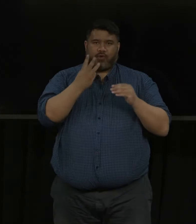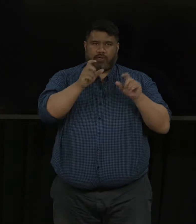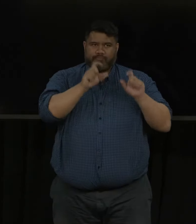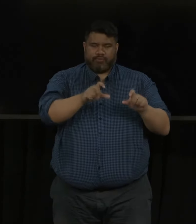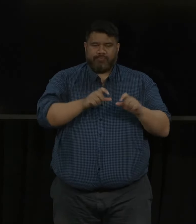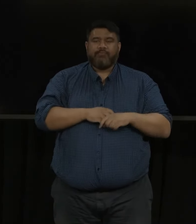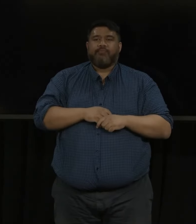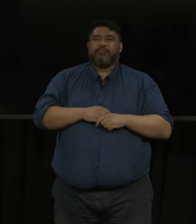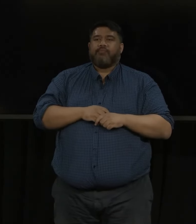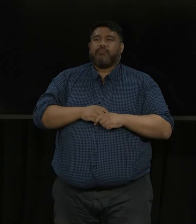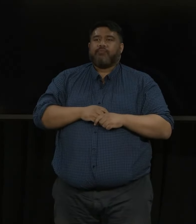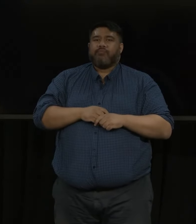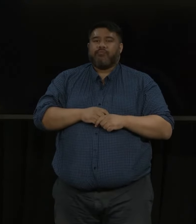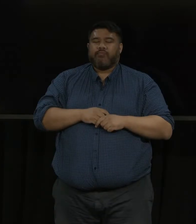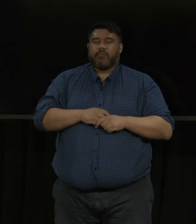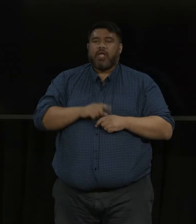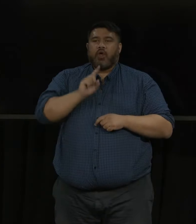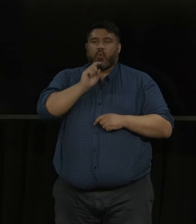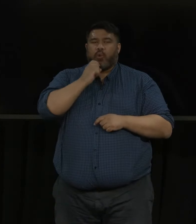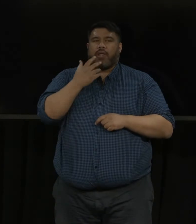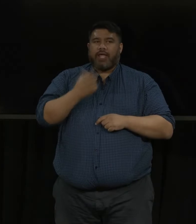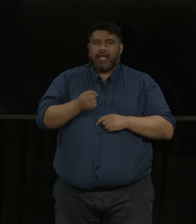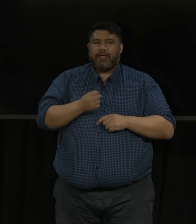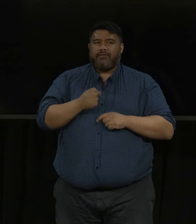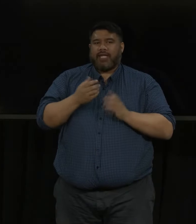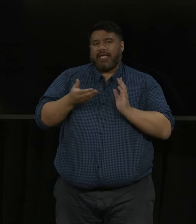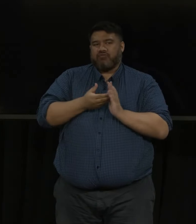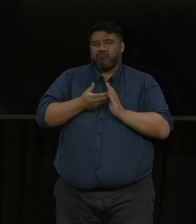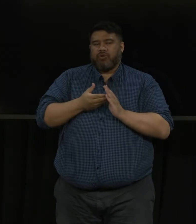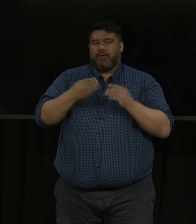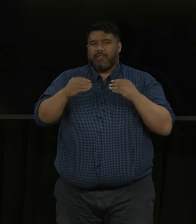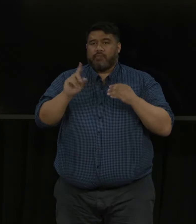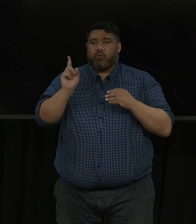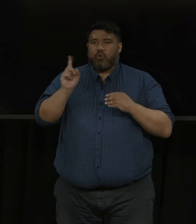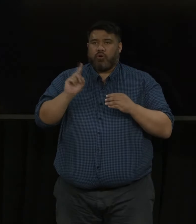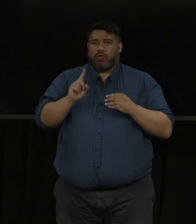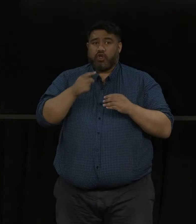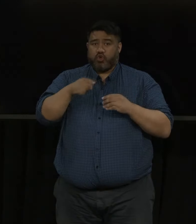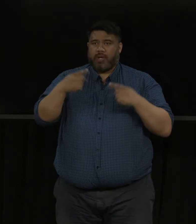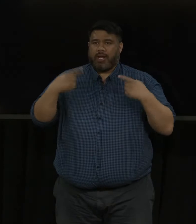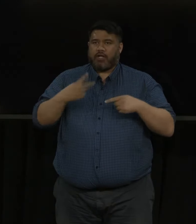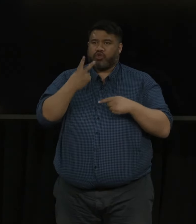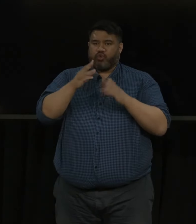is to continue to convey the information that people need right now. Auckland is at level III. This only three variations so